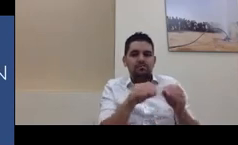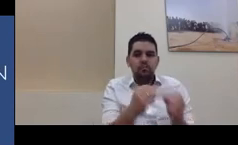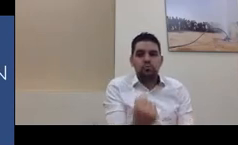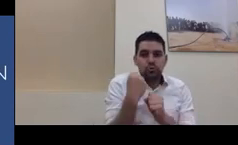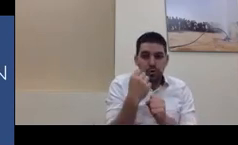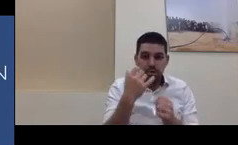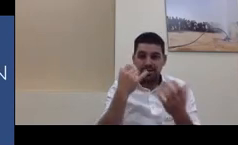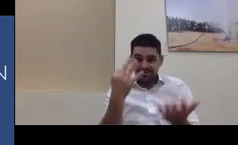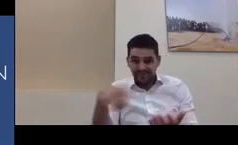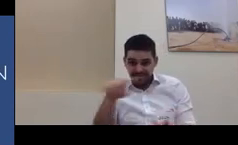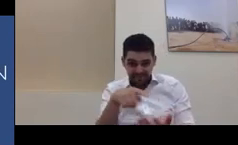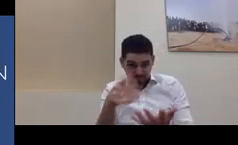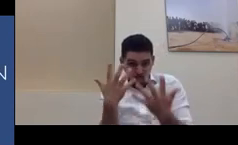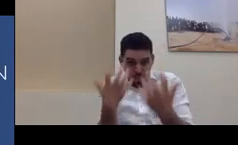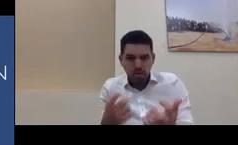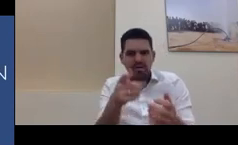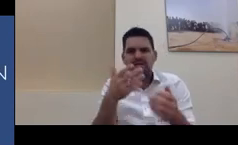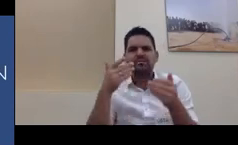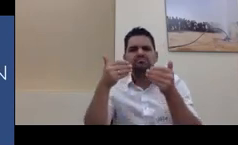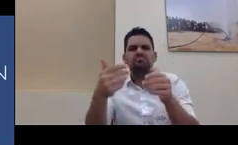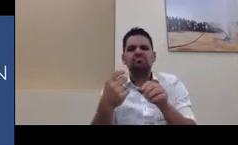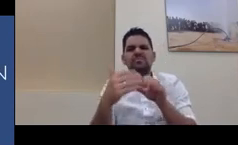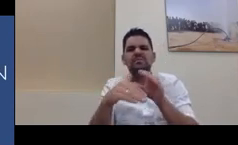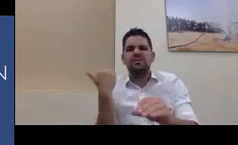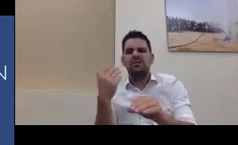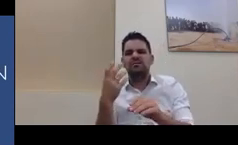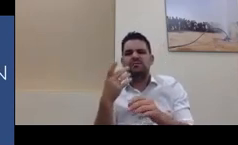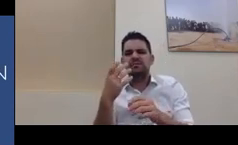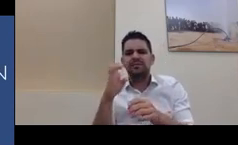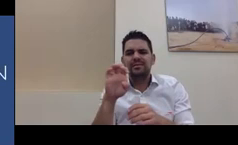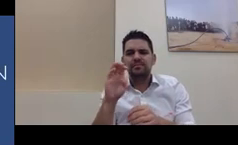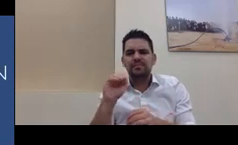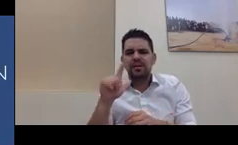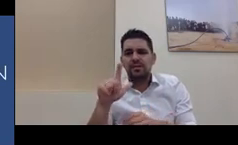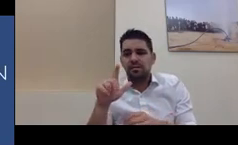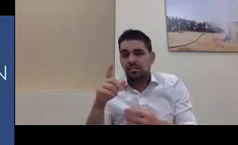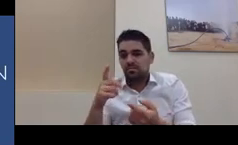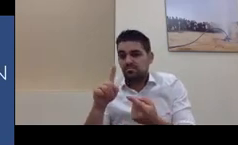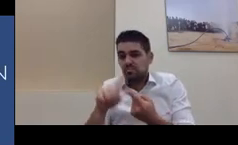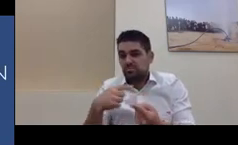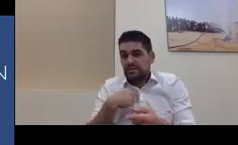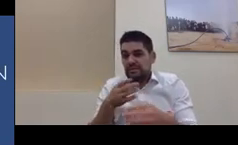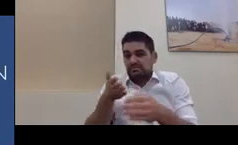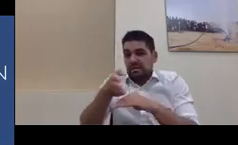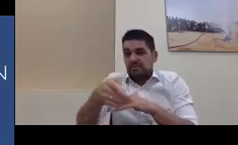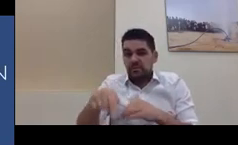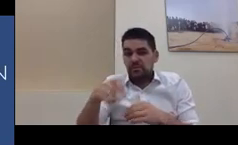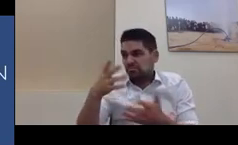about to make this exam stronger. And if you want, please go ahead and send me an email to me